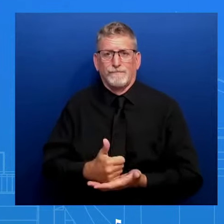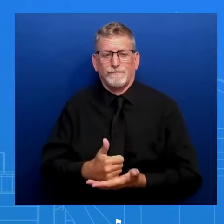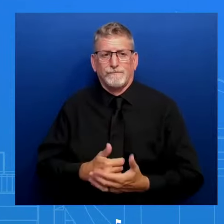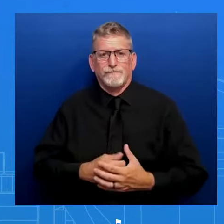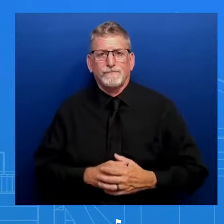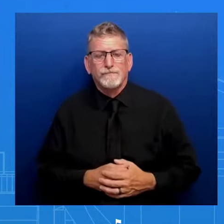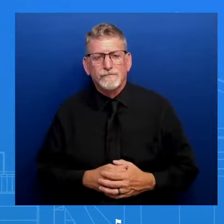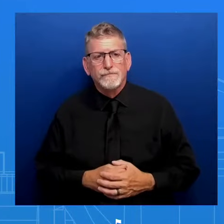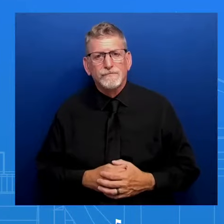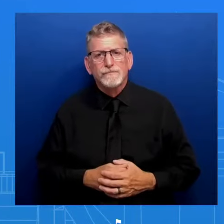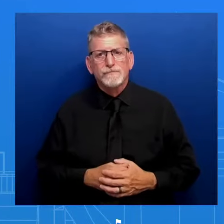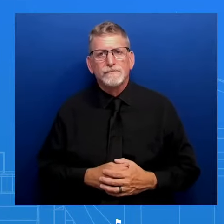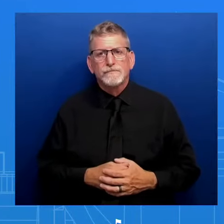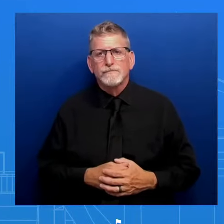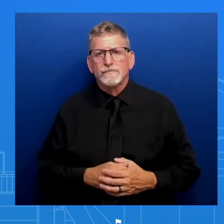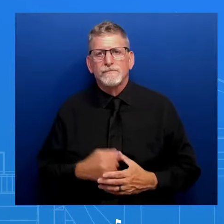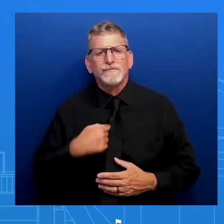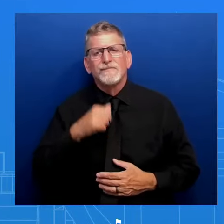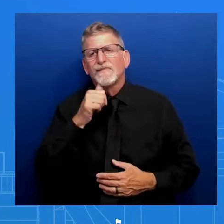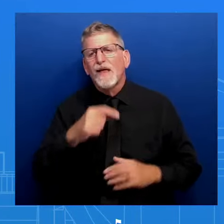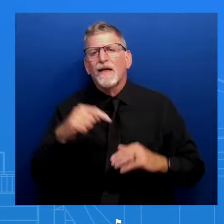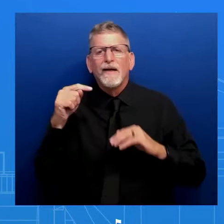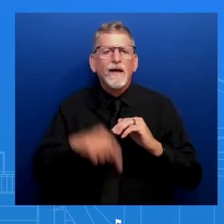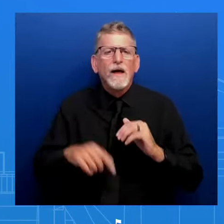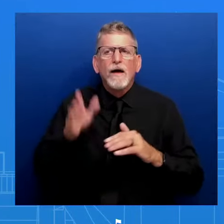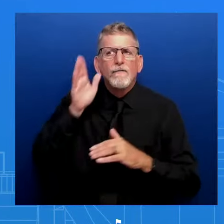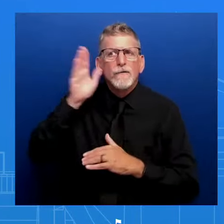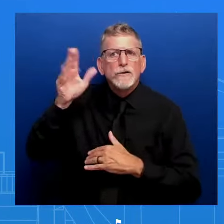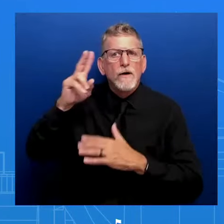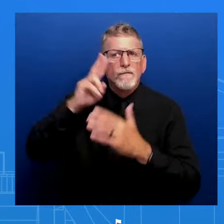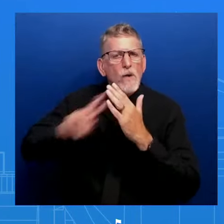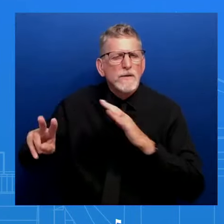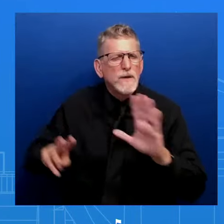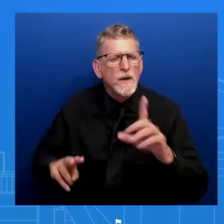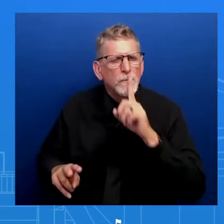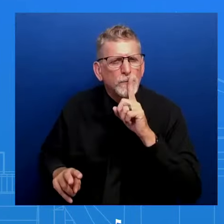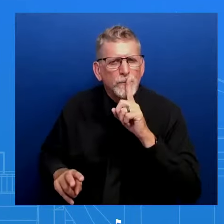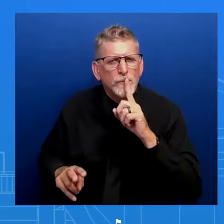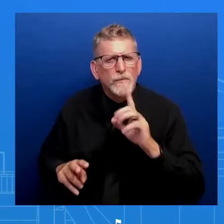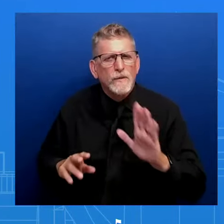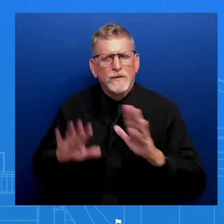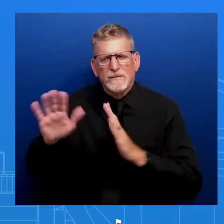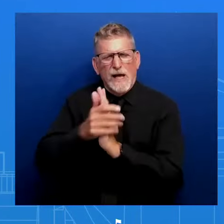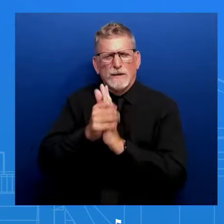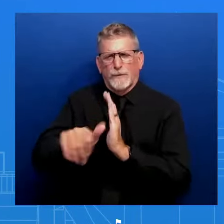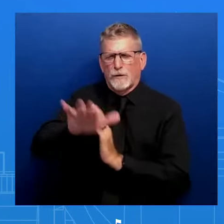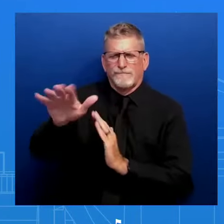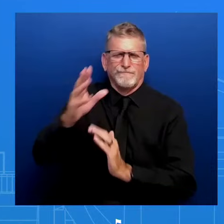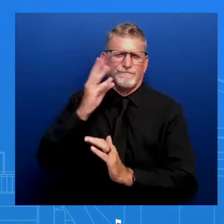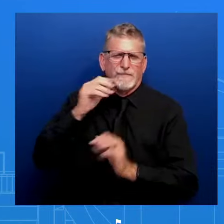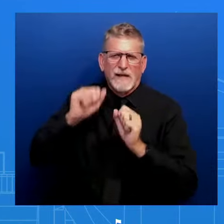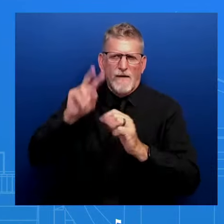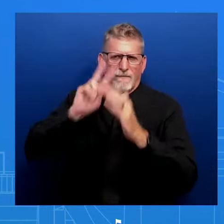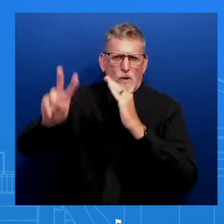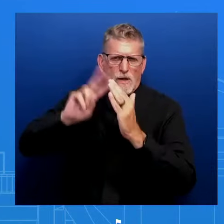That is something for the experts to do. But I can speak to the work that this president has done and will continue to do. When it comes to his economic plan,